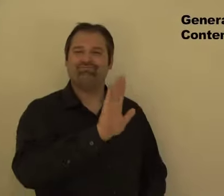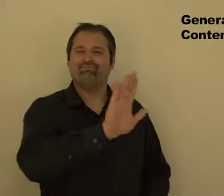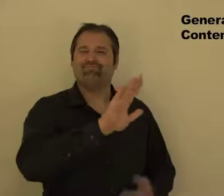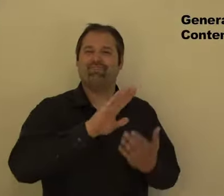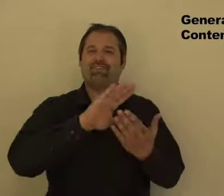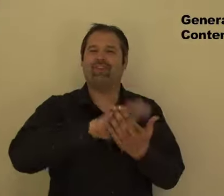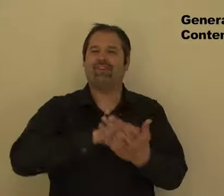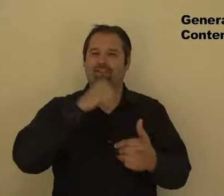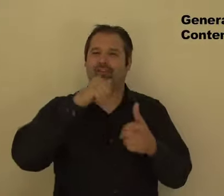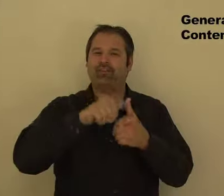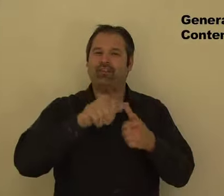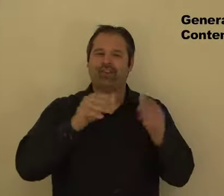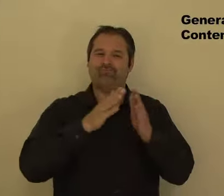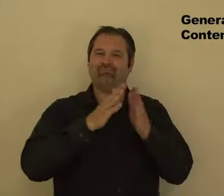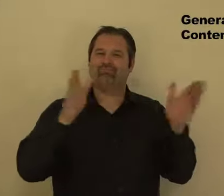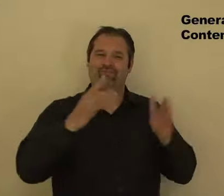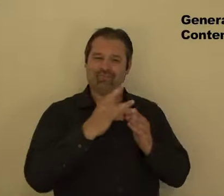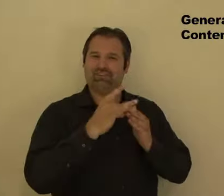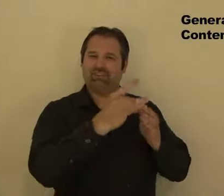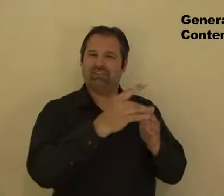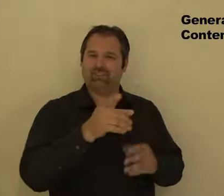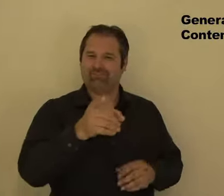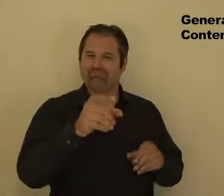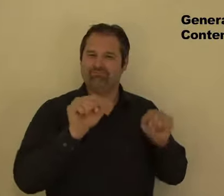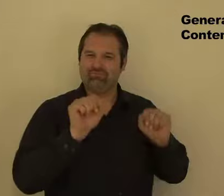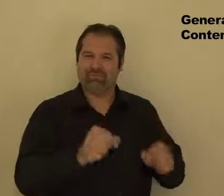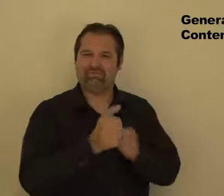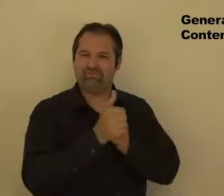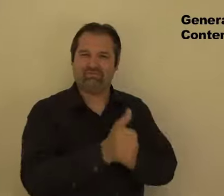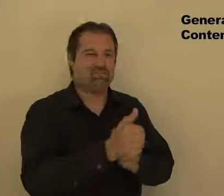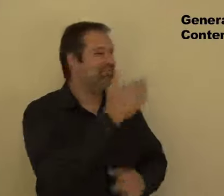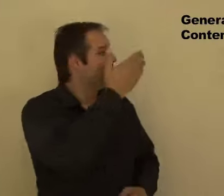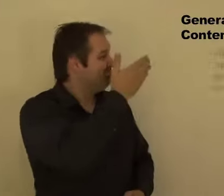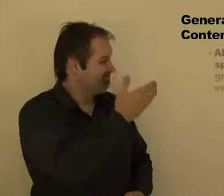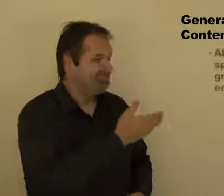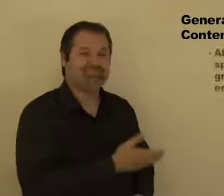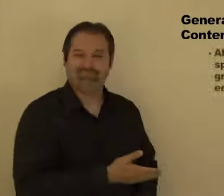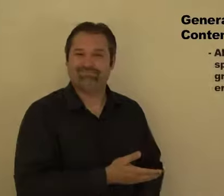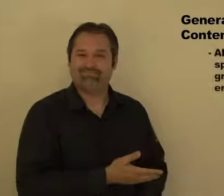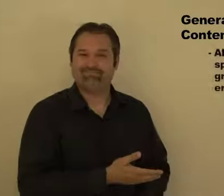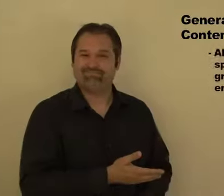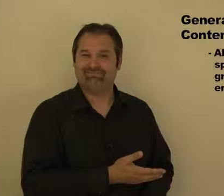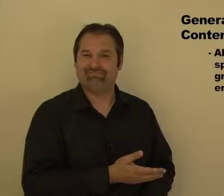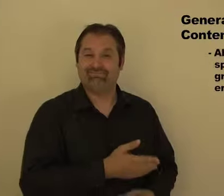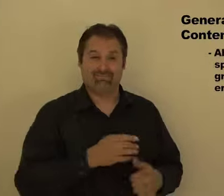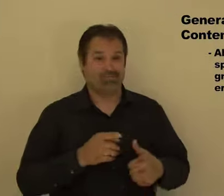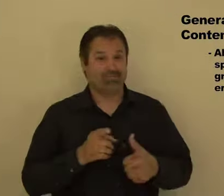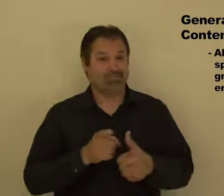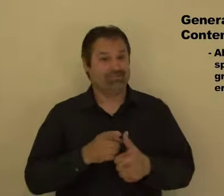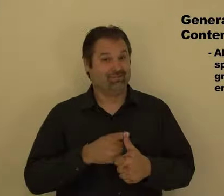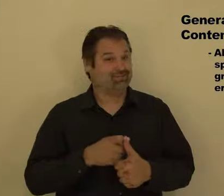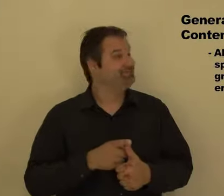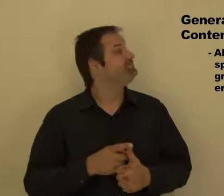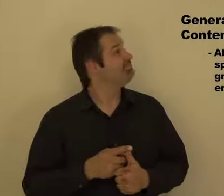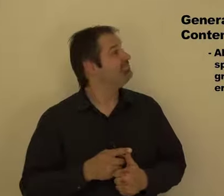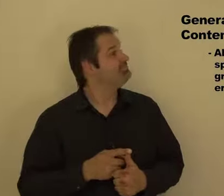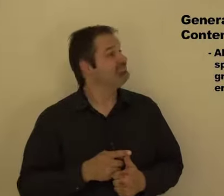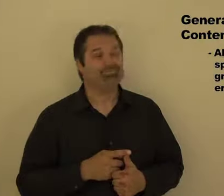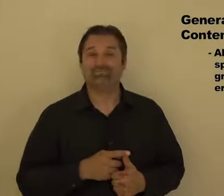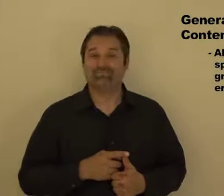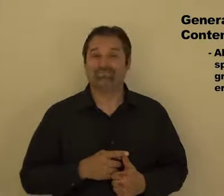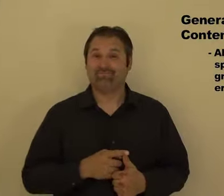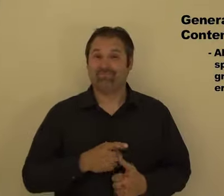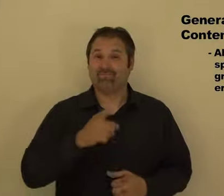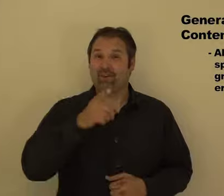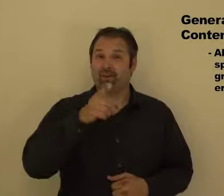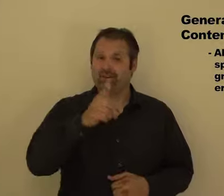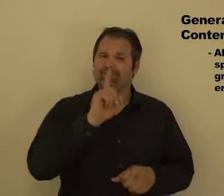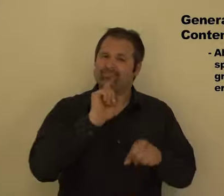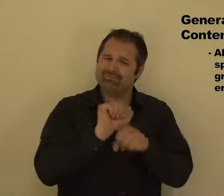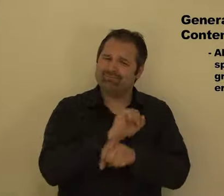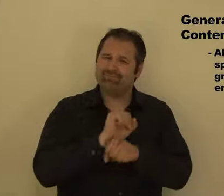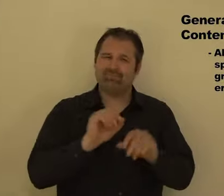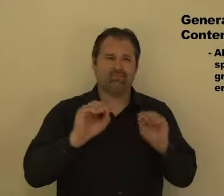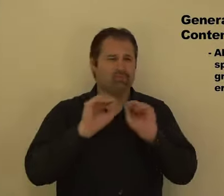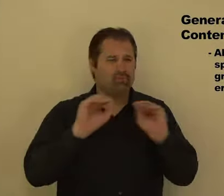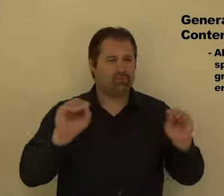spelling or grammatical errors whatsoever; do not overuse the word